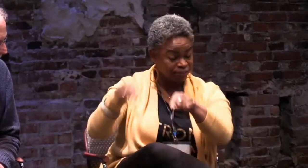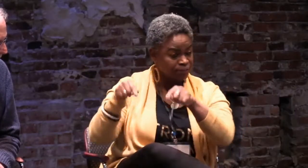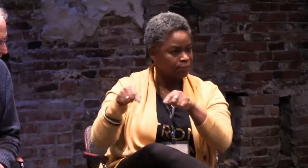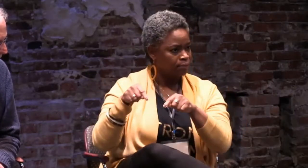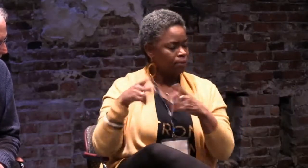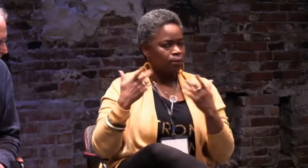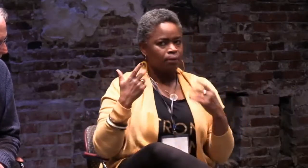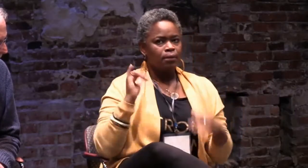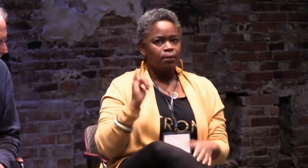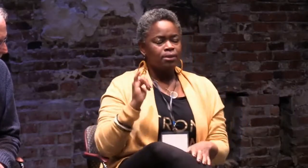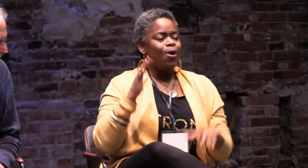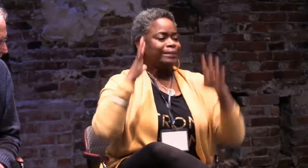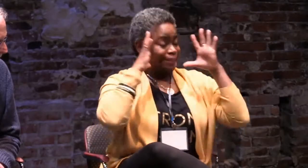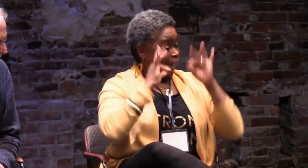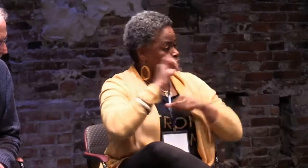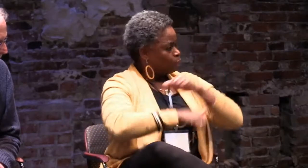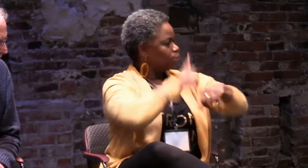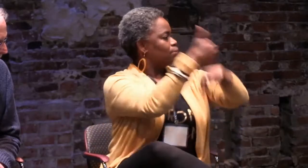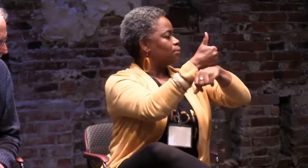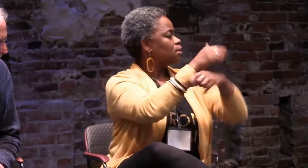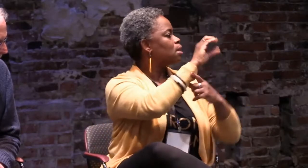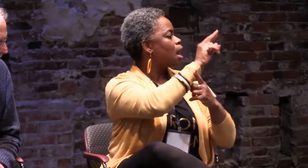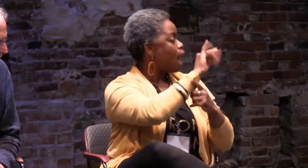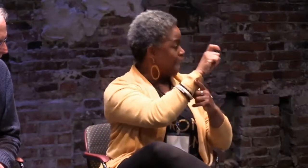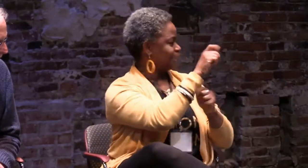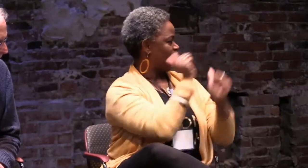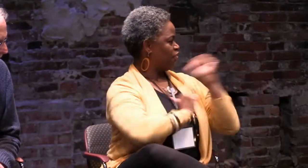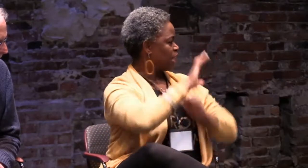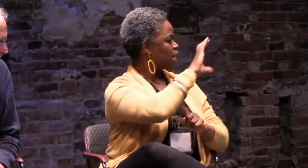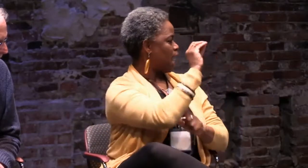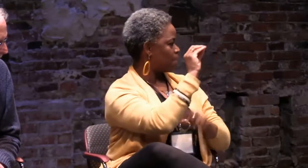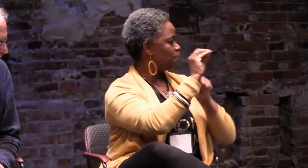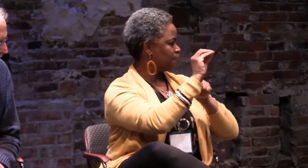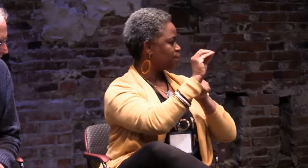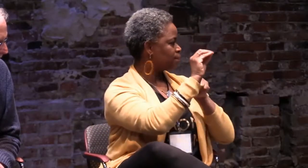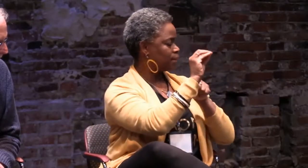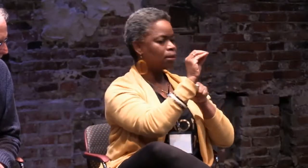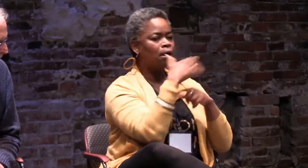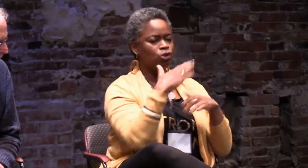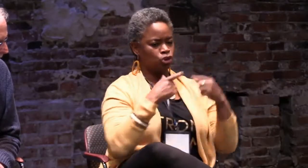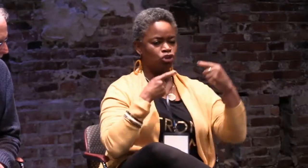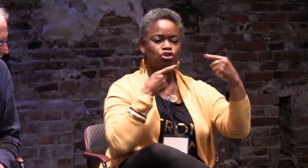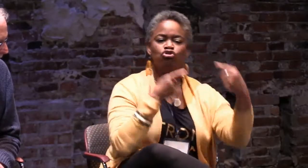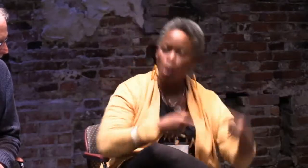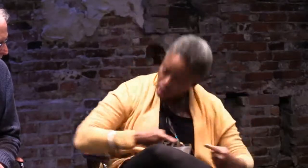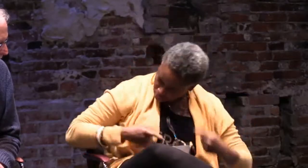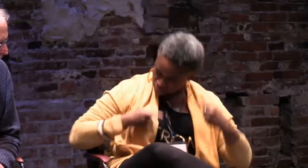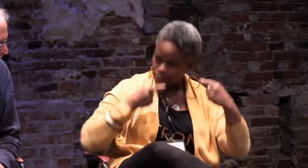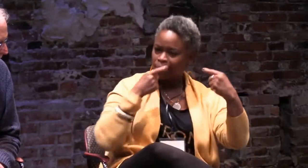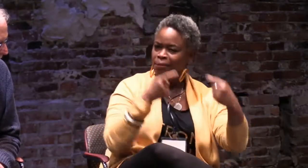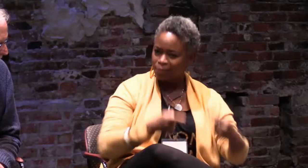So there was an audience, there was a demand. A market for this need that needed to be filled.